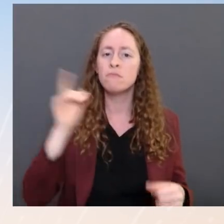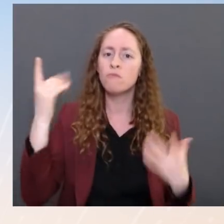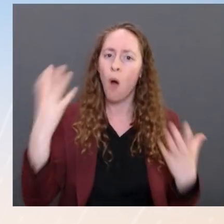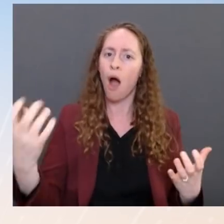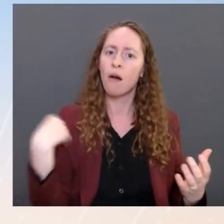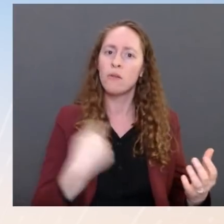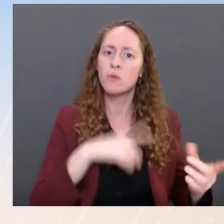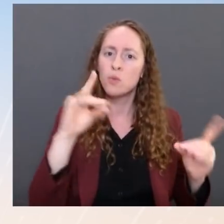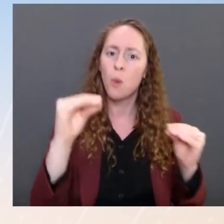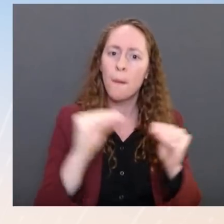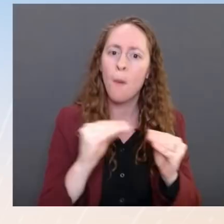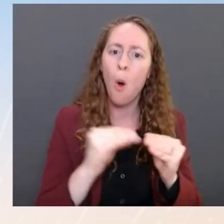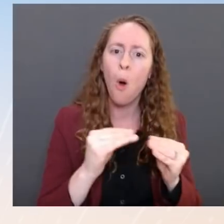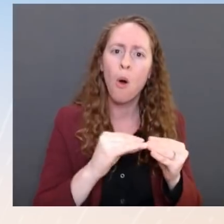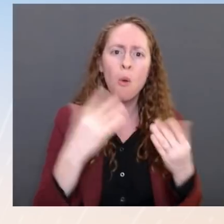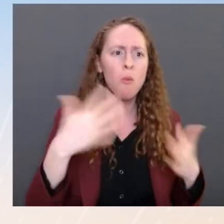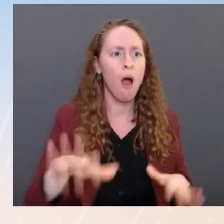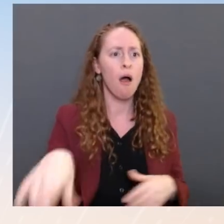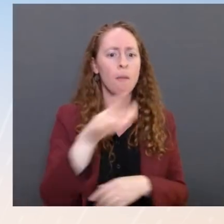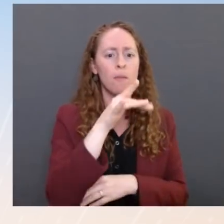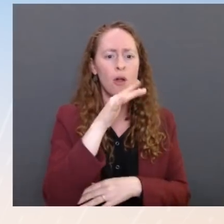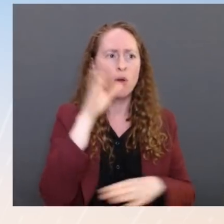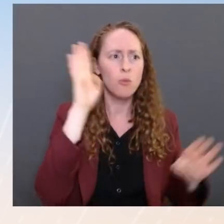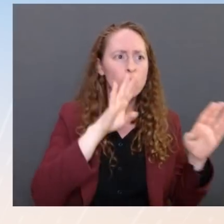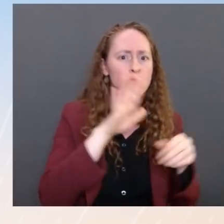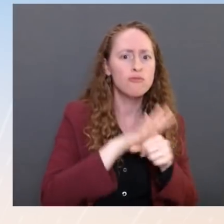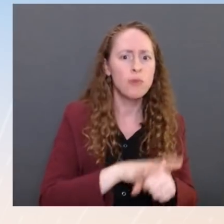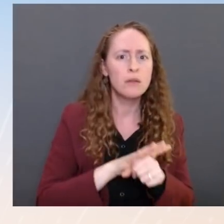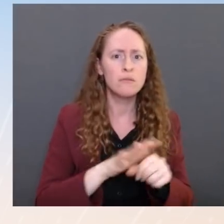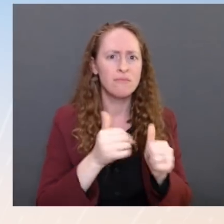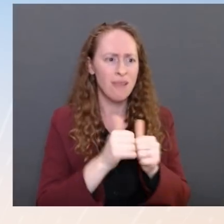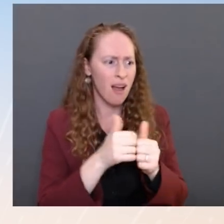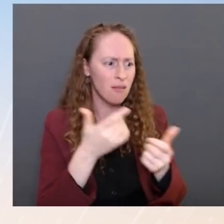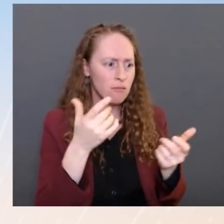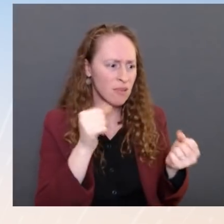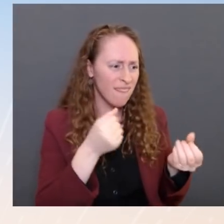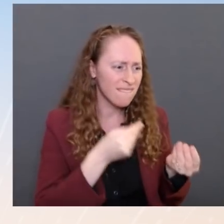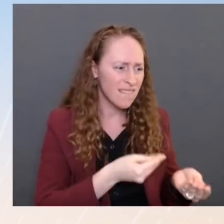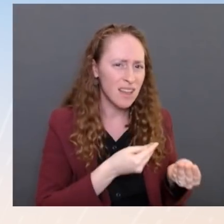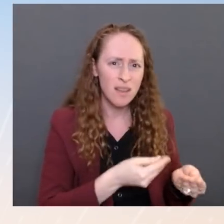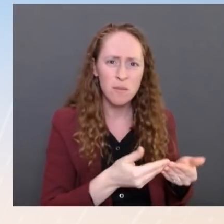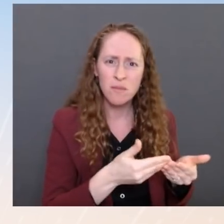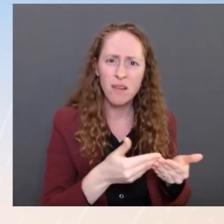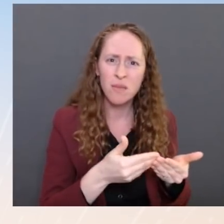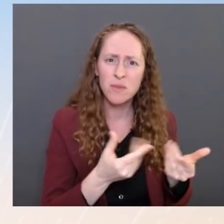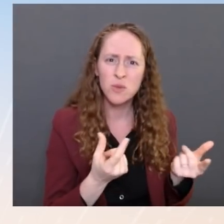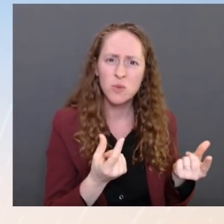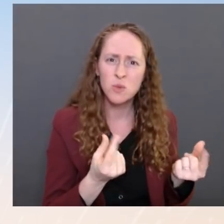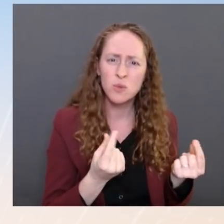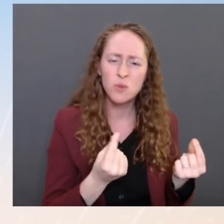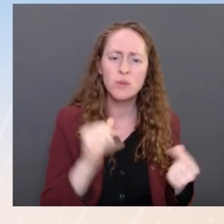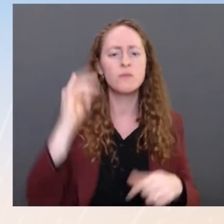That is why the President today had conversations with the CEOs of Walmart and Target, why he had conversations with Reckitt and Gerber